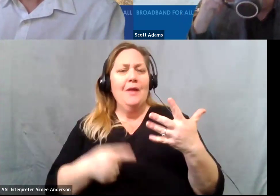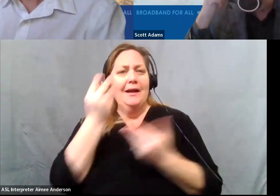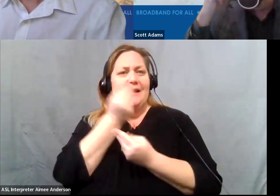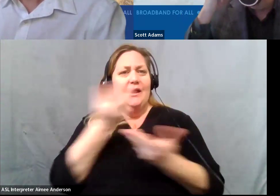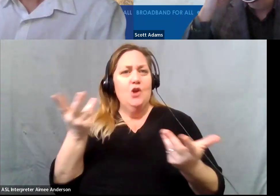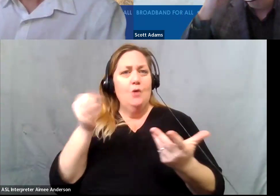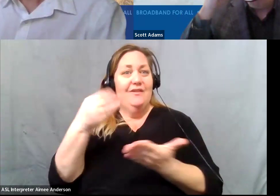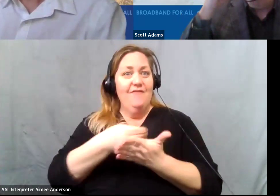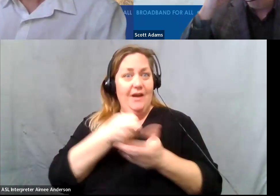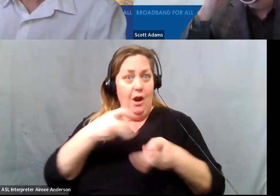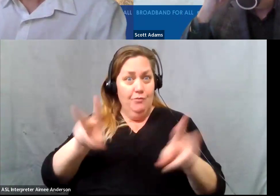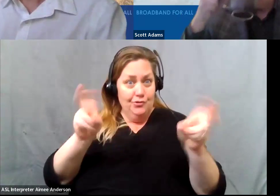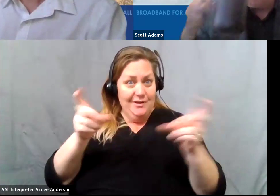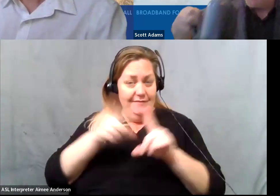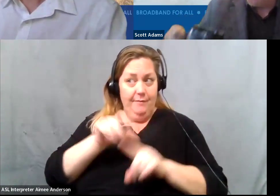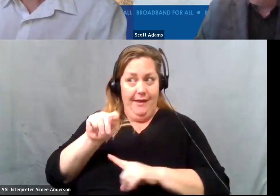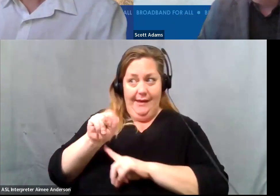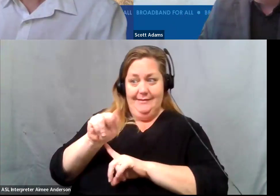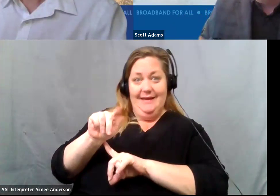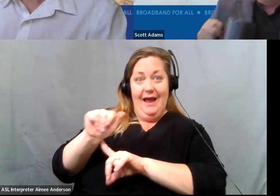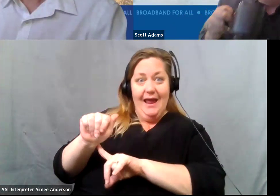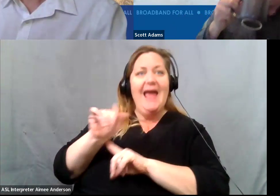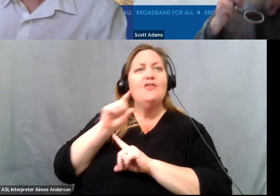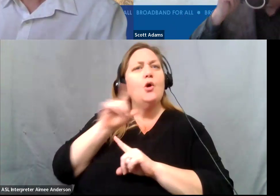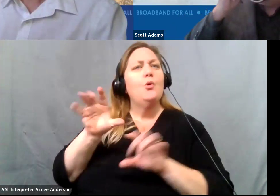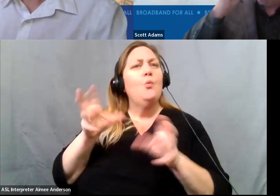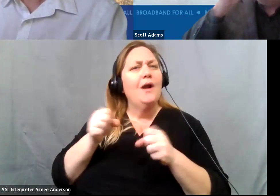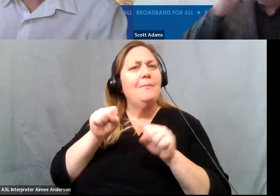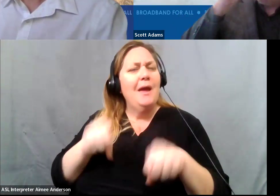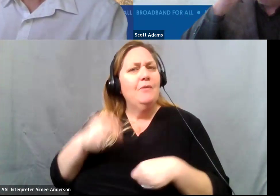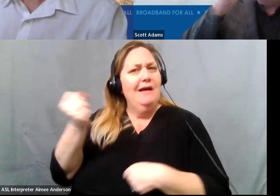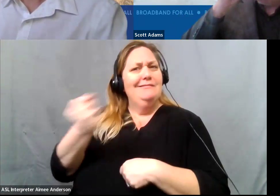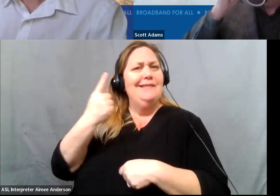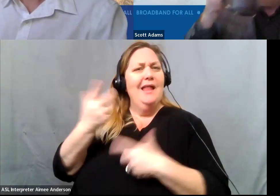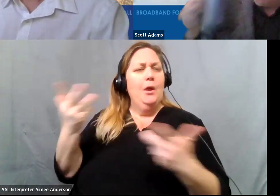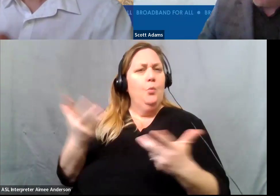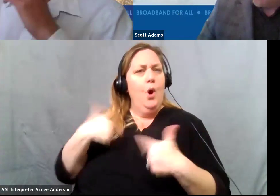opportunities from NTIA. So we want to be able to understand, like what we can anticipate,